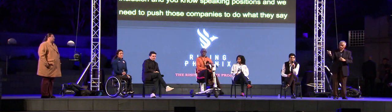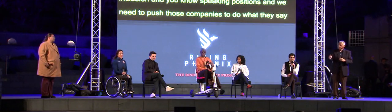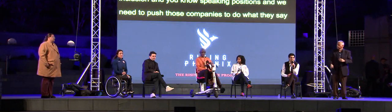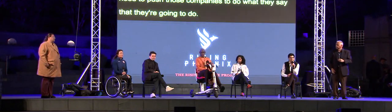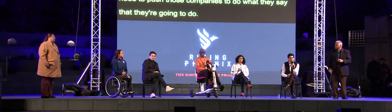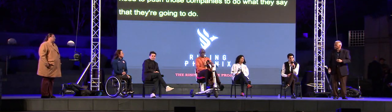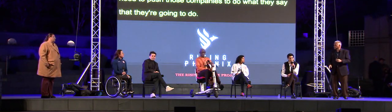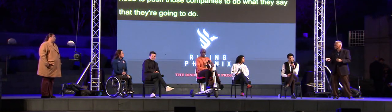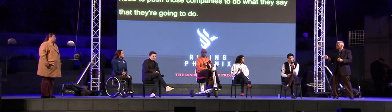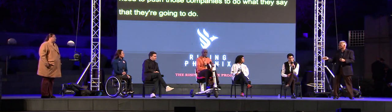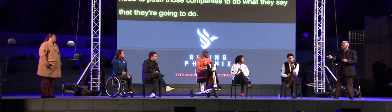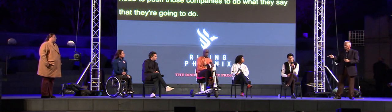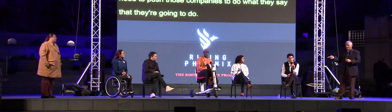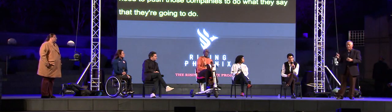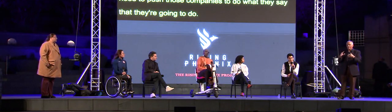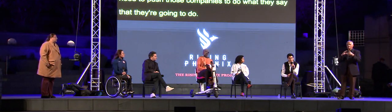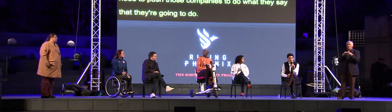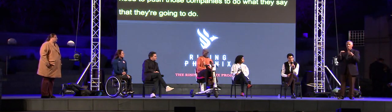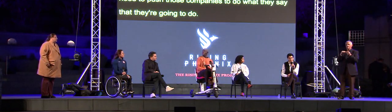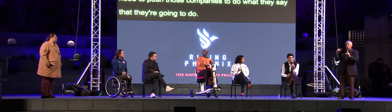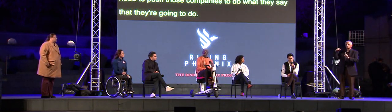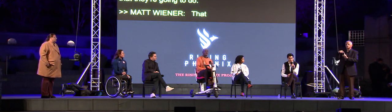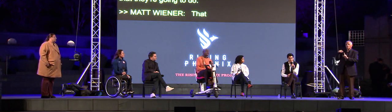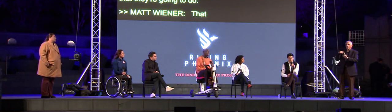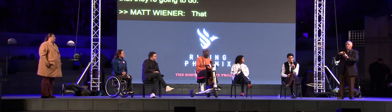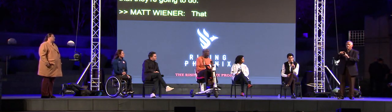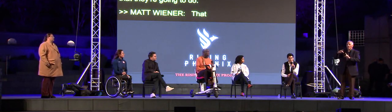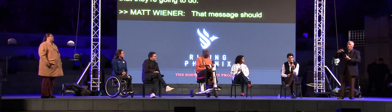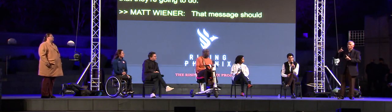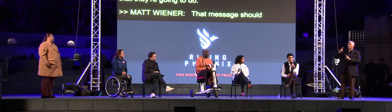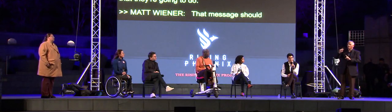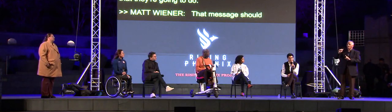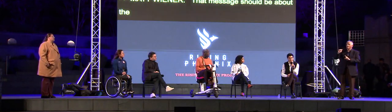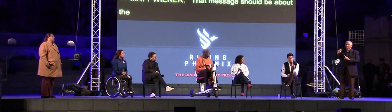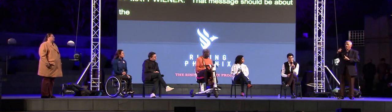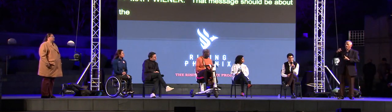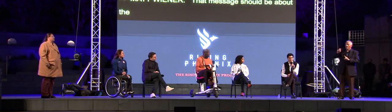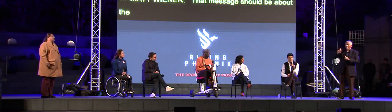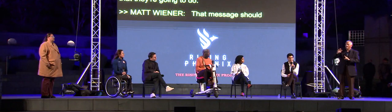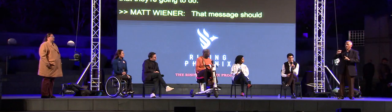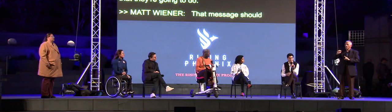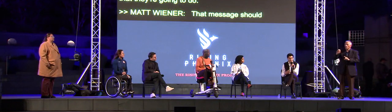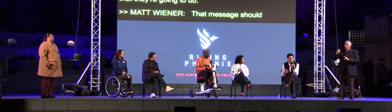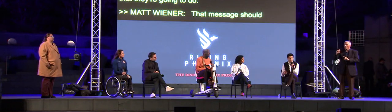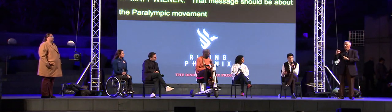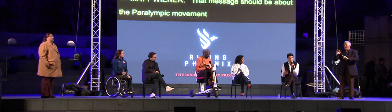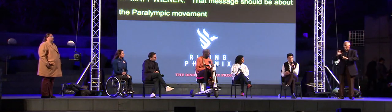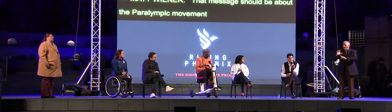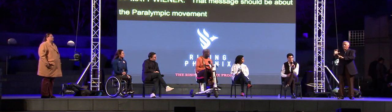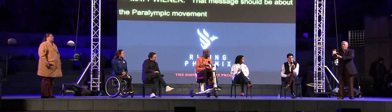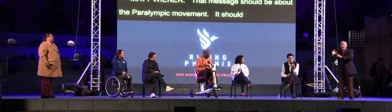And that message should be about the Paralympic movement. It shouldn't be about the broader Olympic movement.